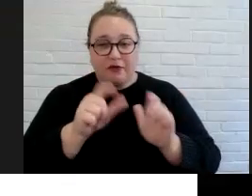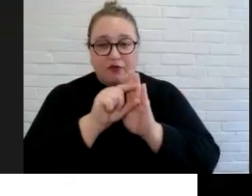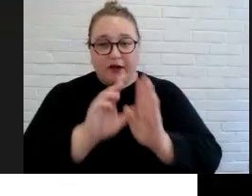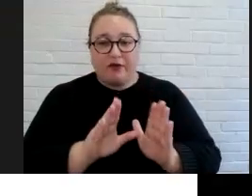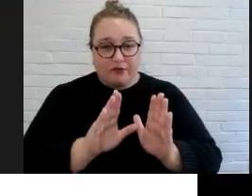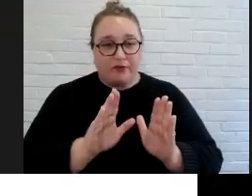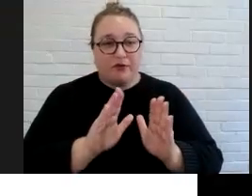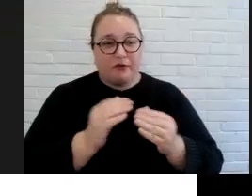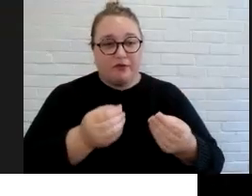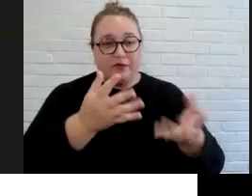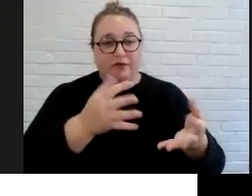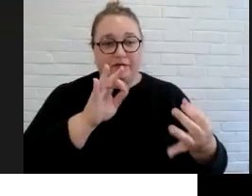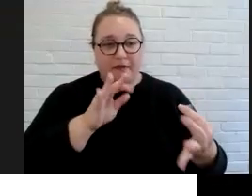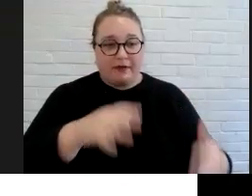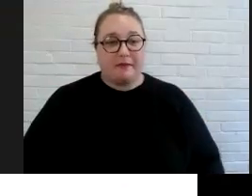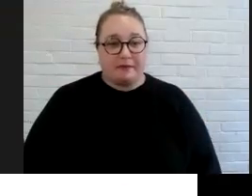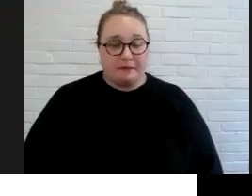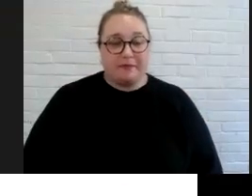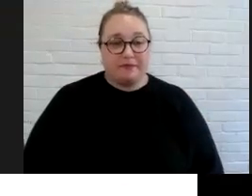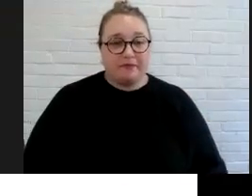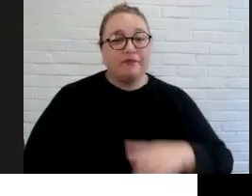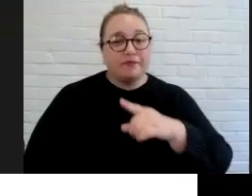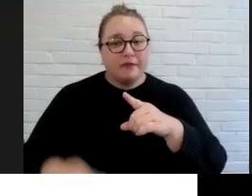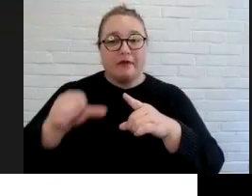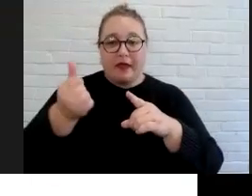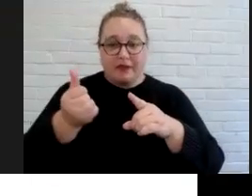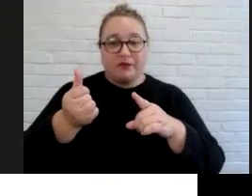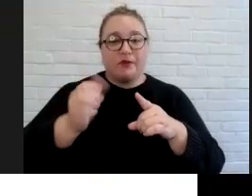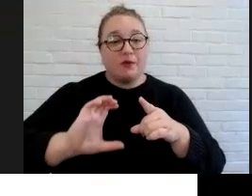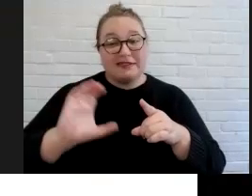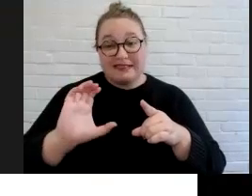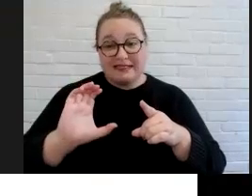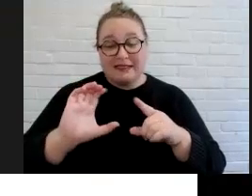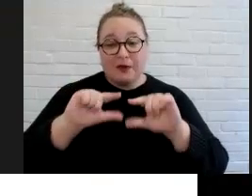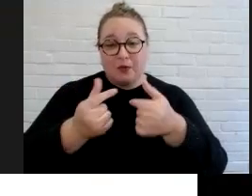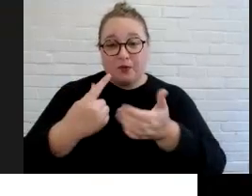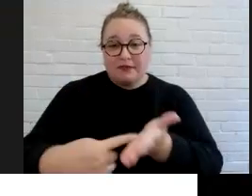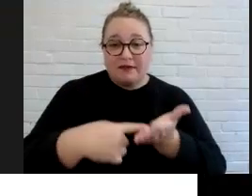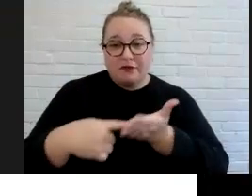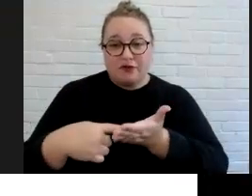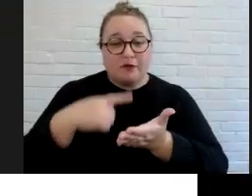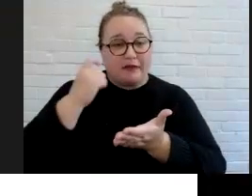And also C group discussion because she's working on her initial post for the discussion.